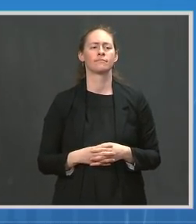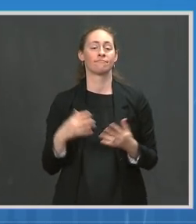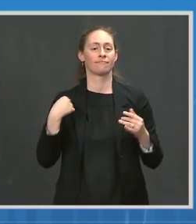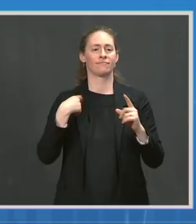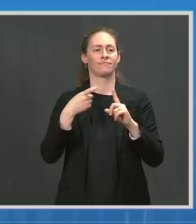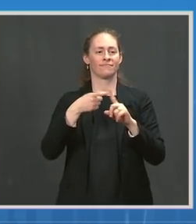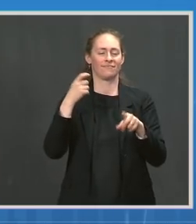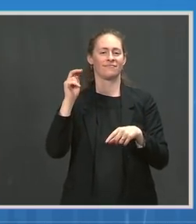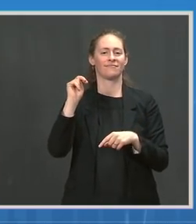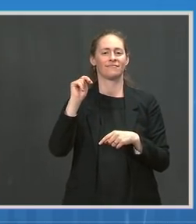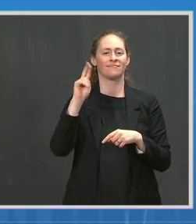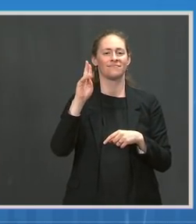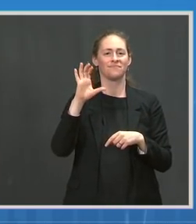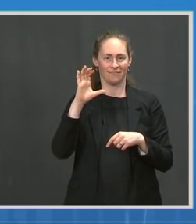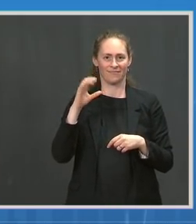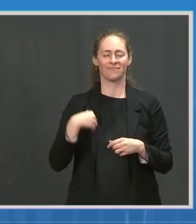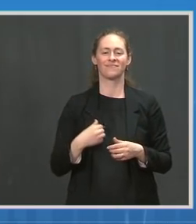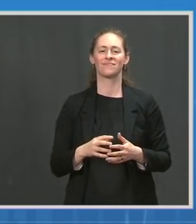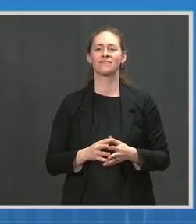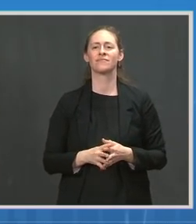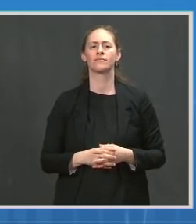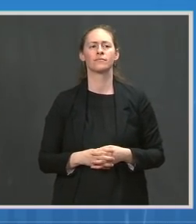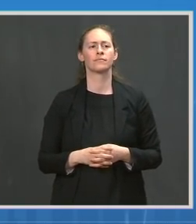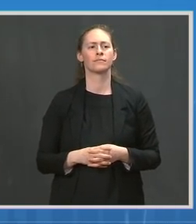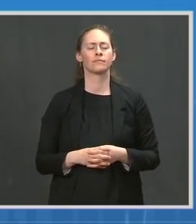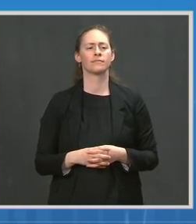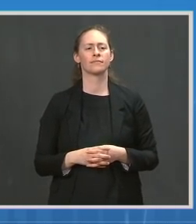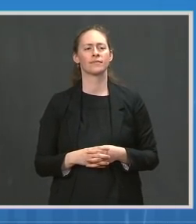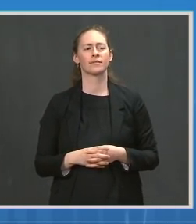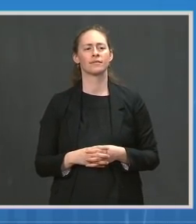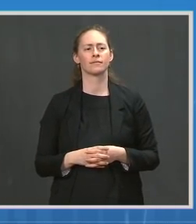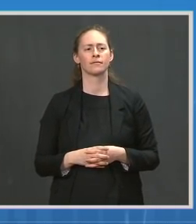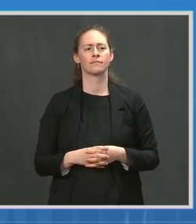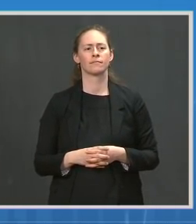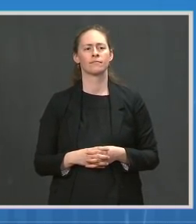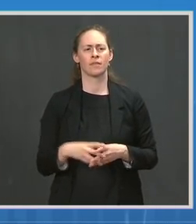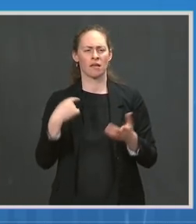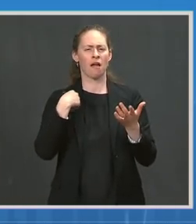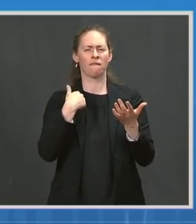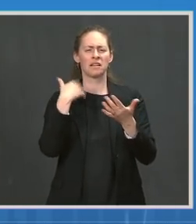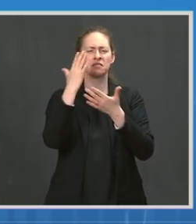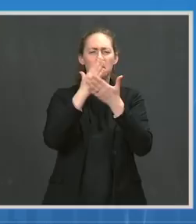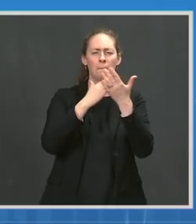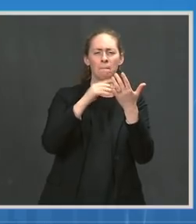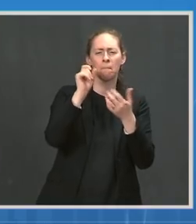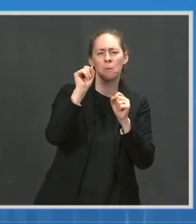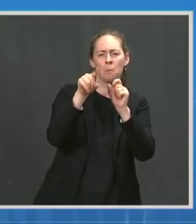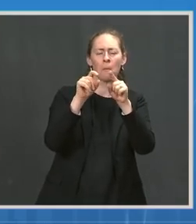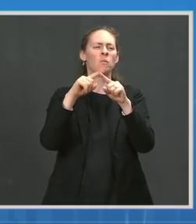The Press: Hi. I have a couple that should be relatively quick though. First, I just want to doublecheck